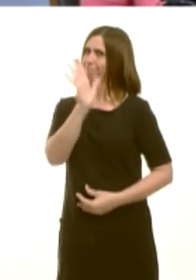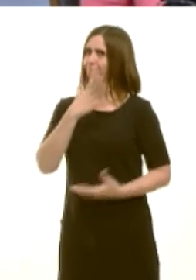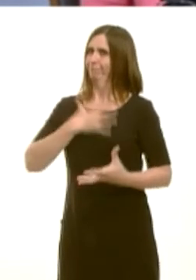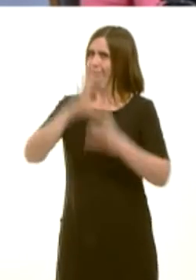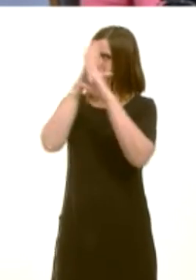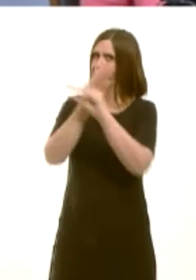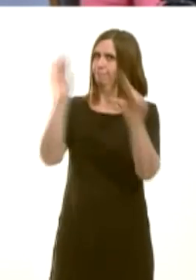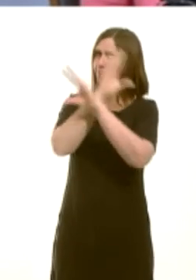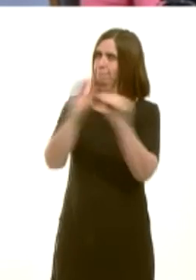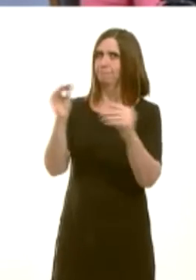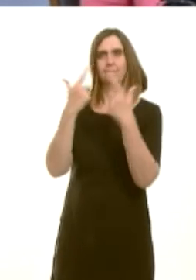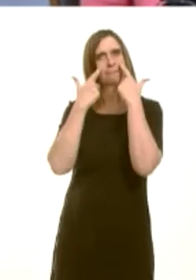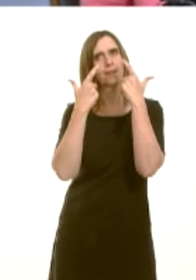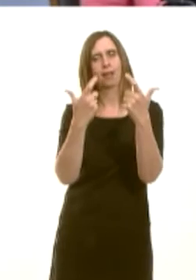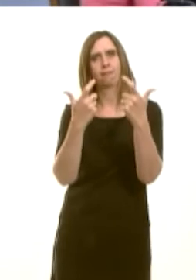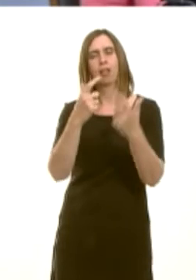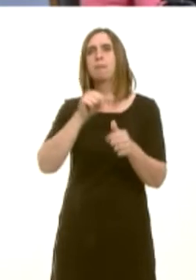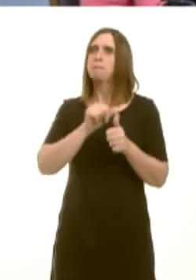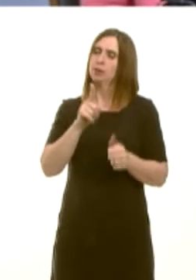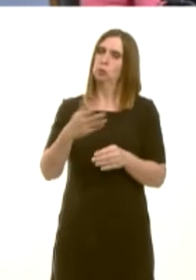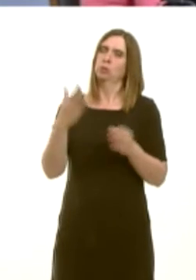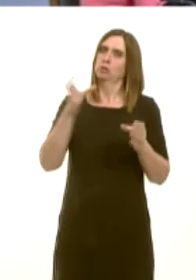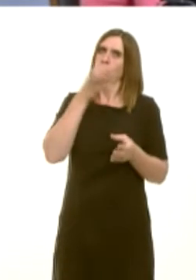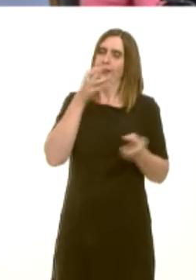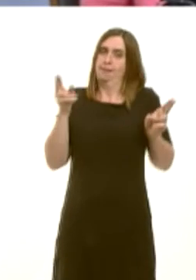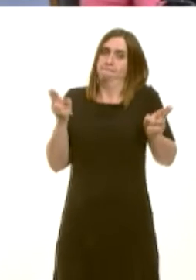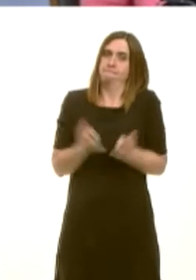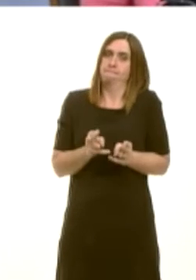message, and reducing the level further is, of course, one way of doing that.